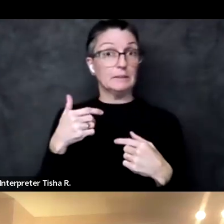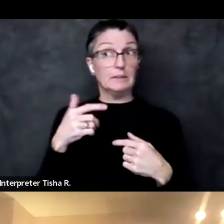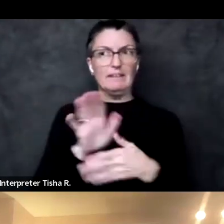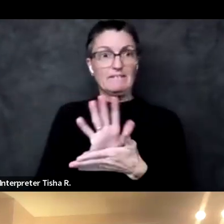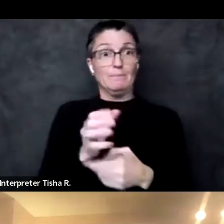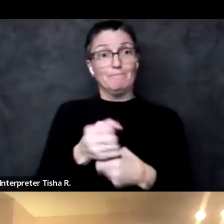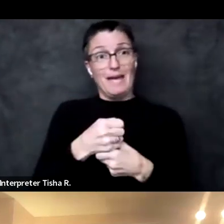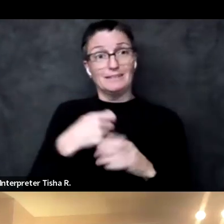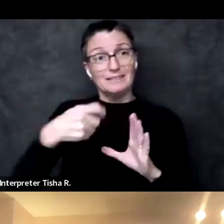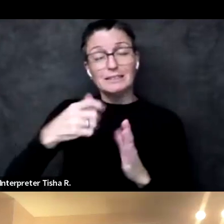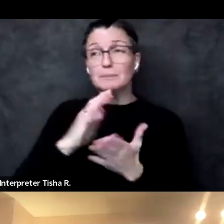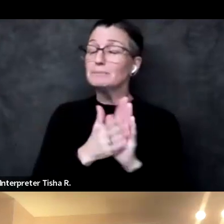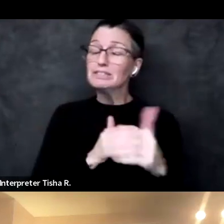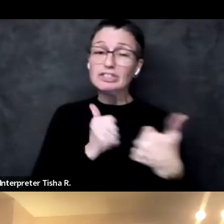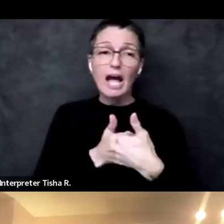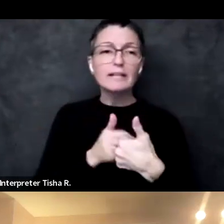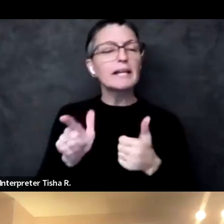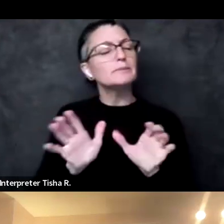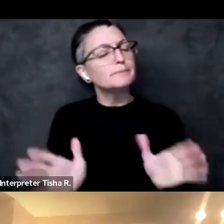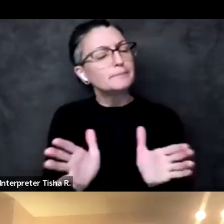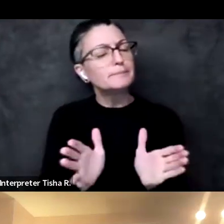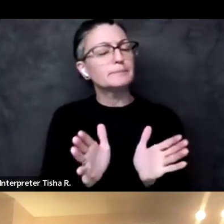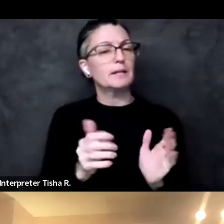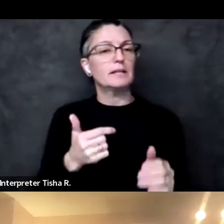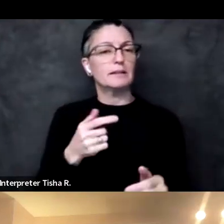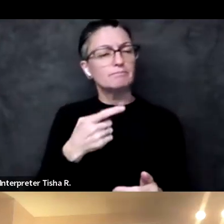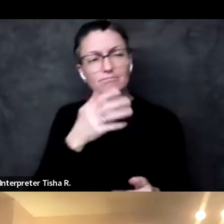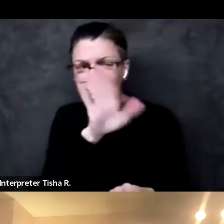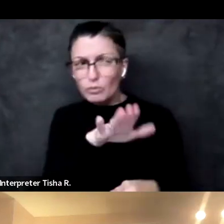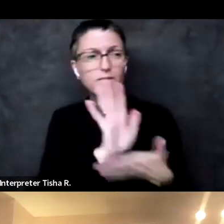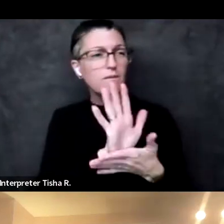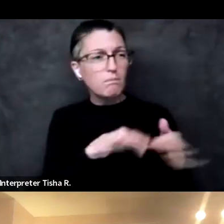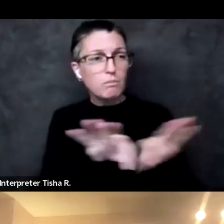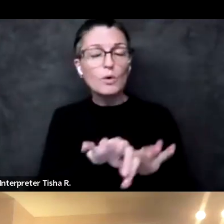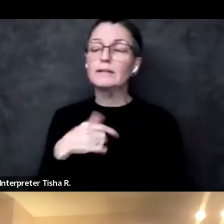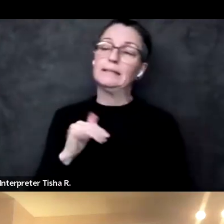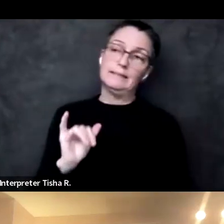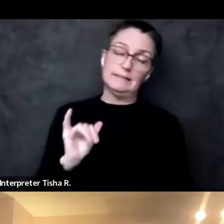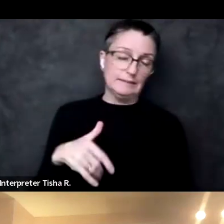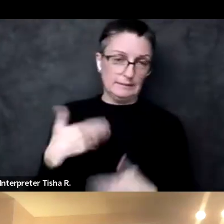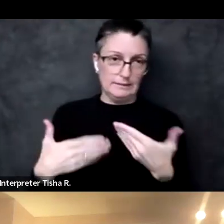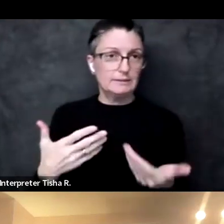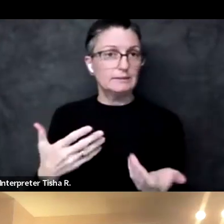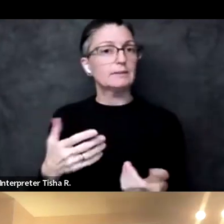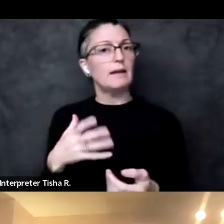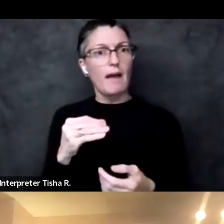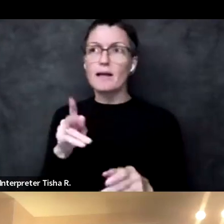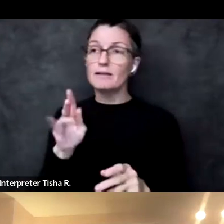And to argue that this film is important and, to be taken seriously, like Jason was saying.